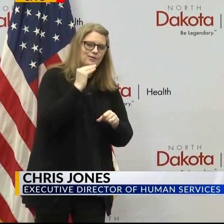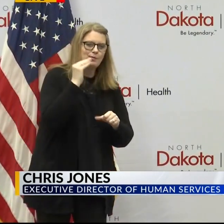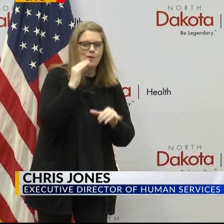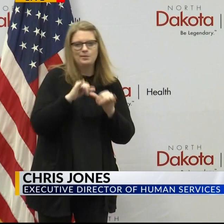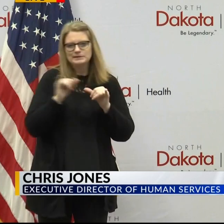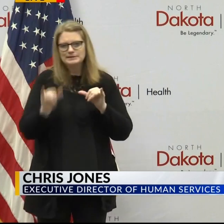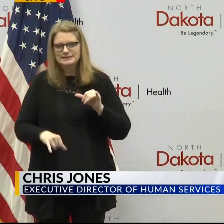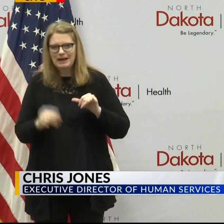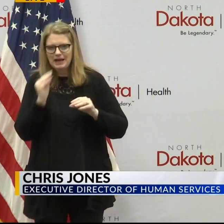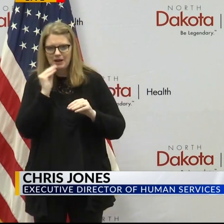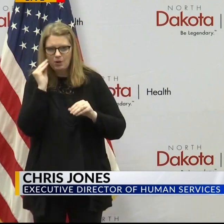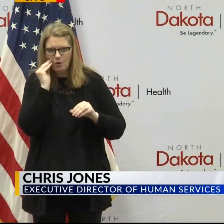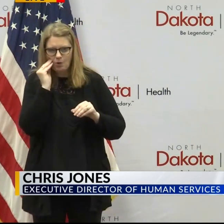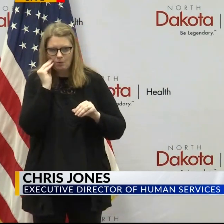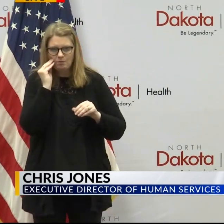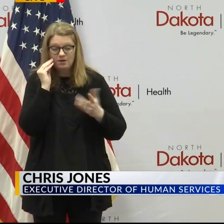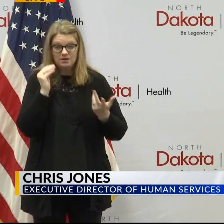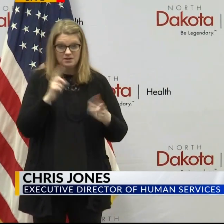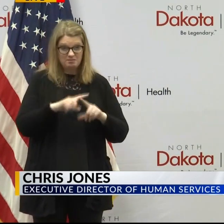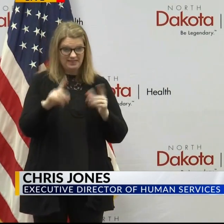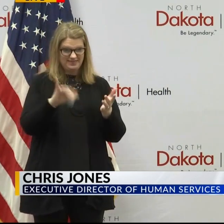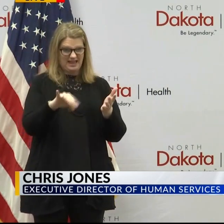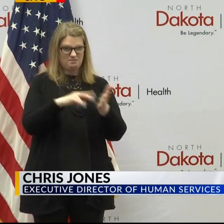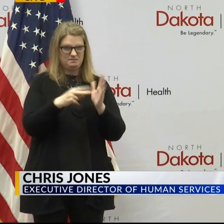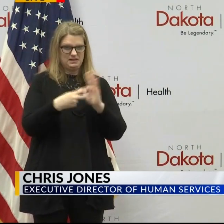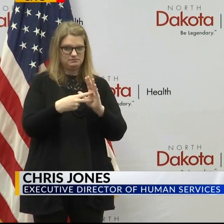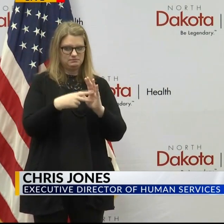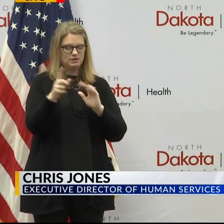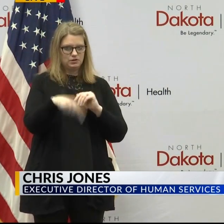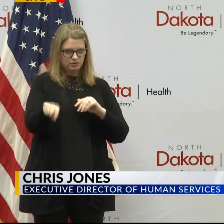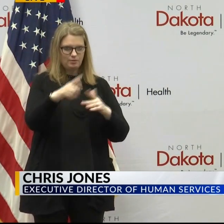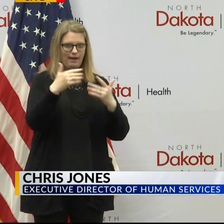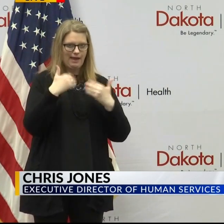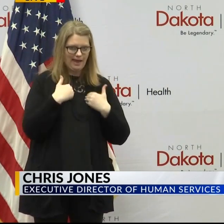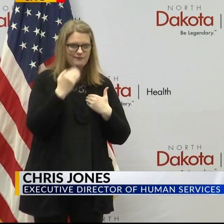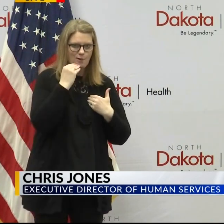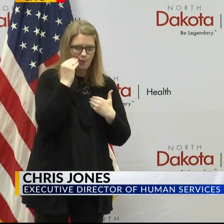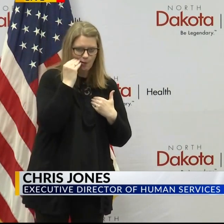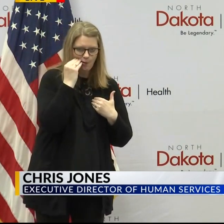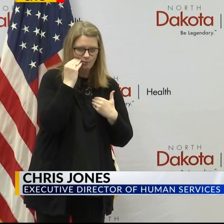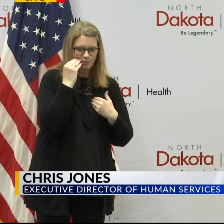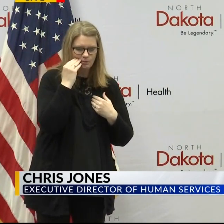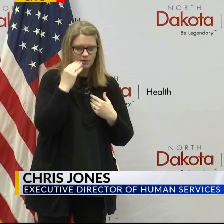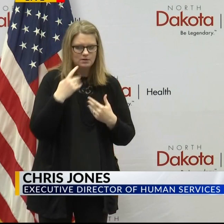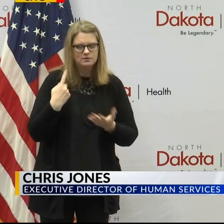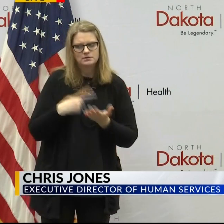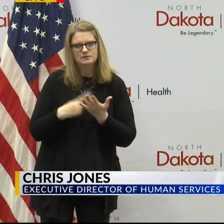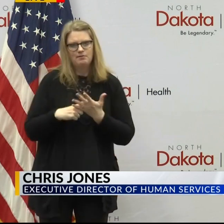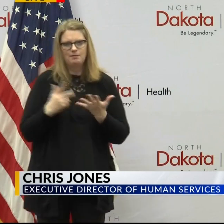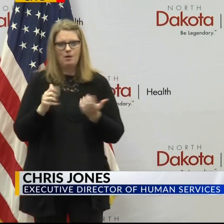FIRST THING, JUST TO UNDERSTAND THE NEED. I THINK WE HEARD ABOUT WORKING